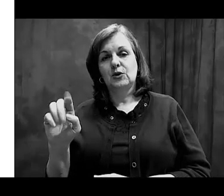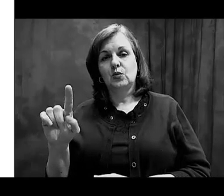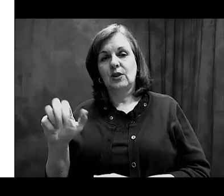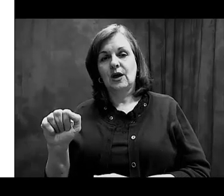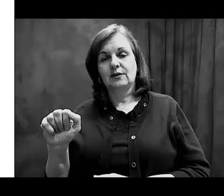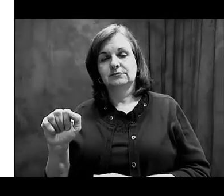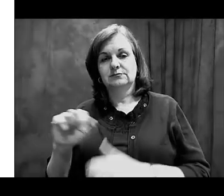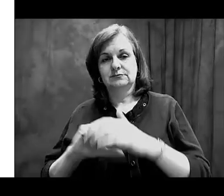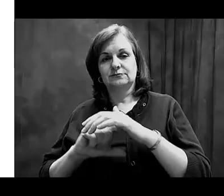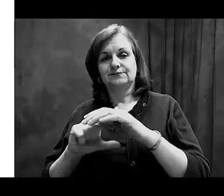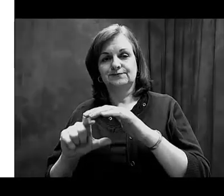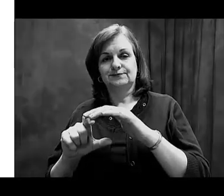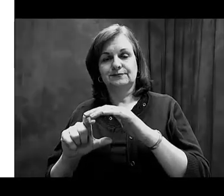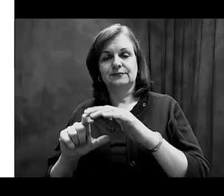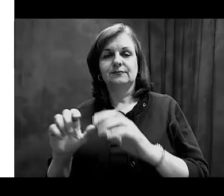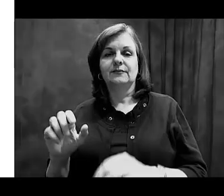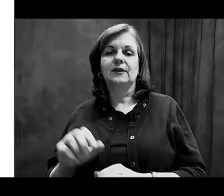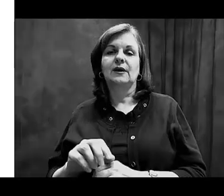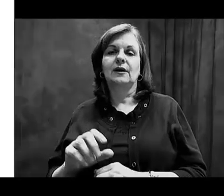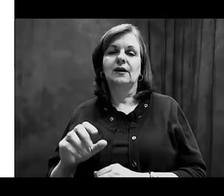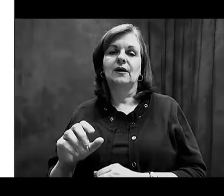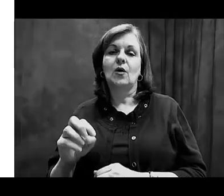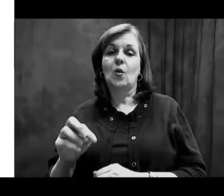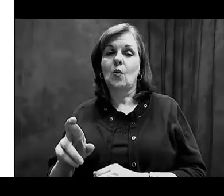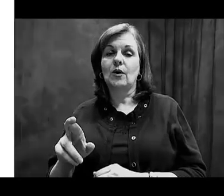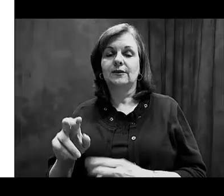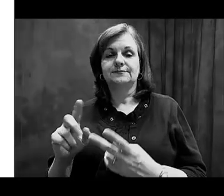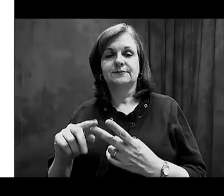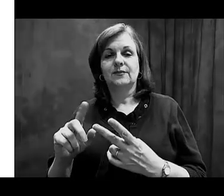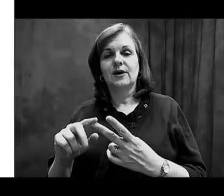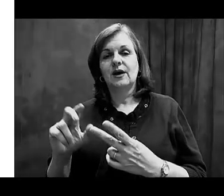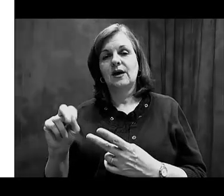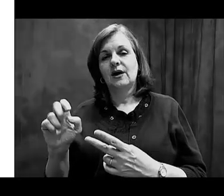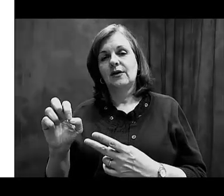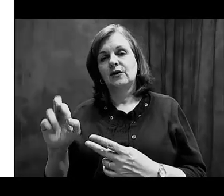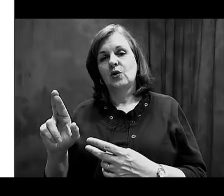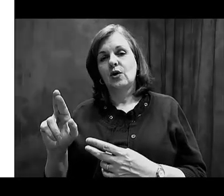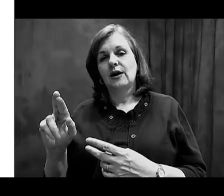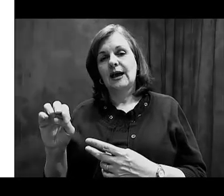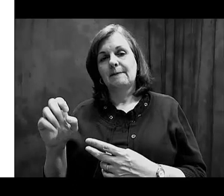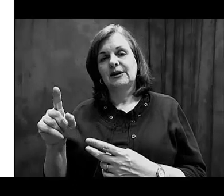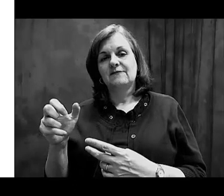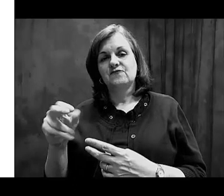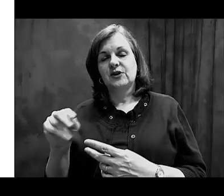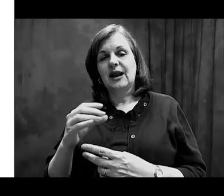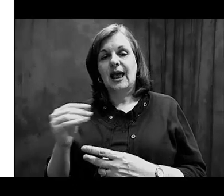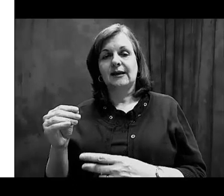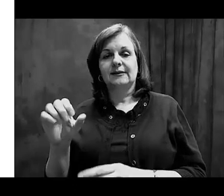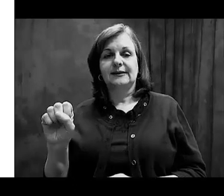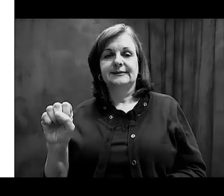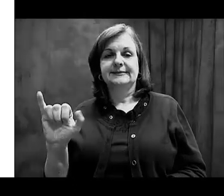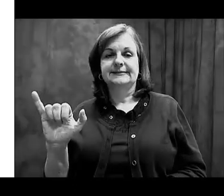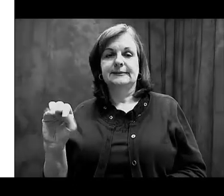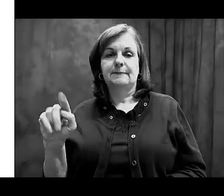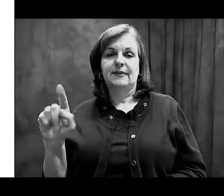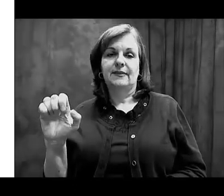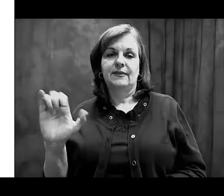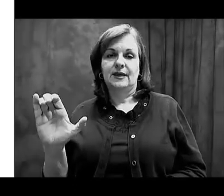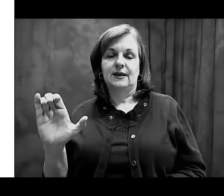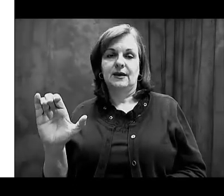and epinephrine or our norepinephrine and our sympathetic nerves here they're both produced by the